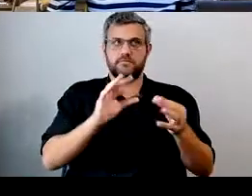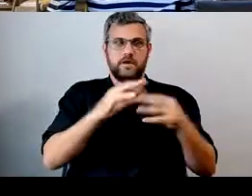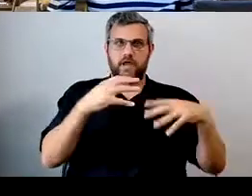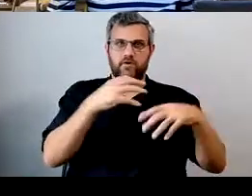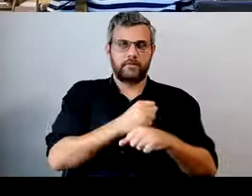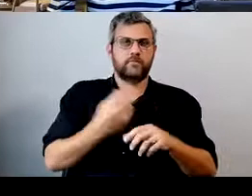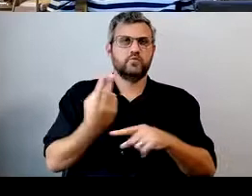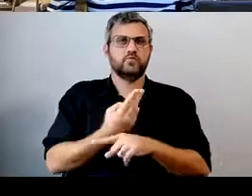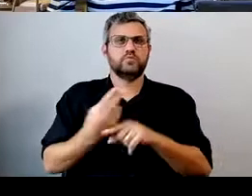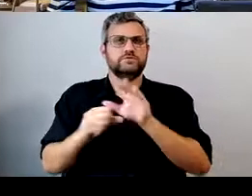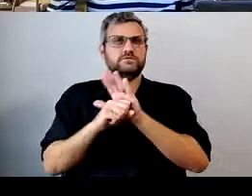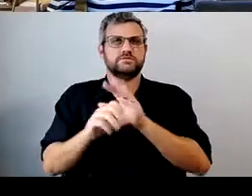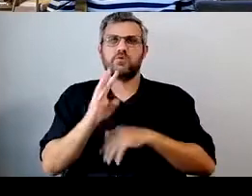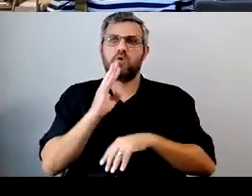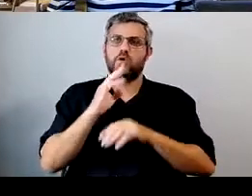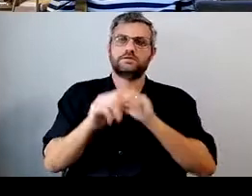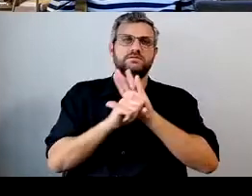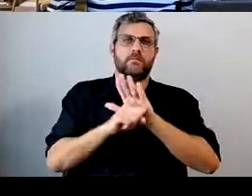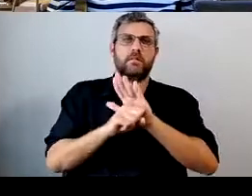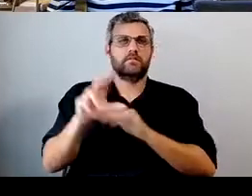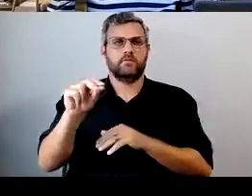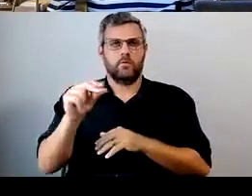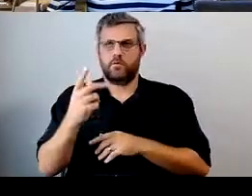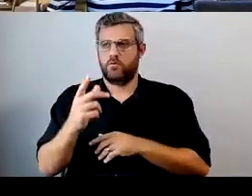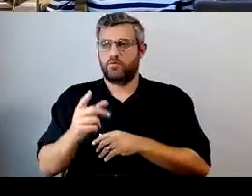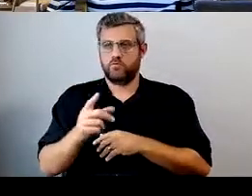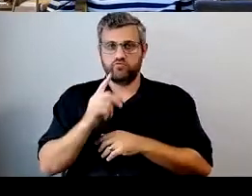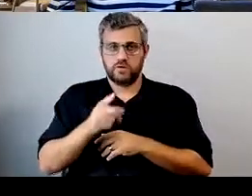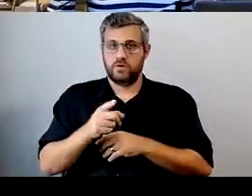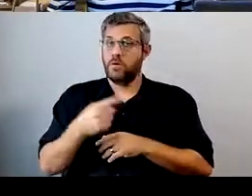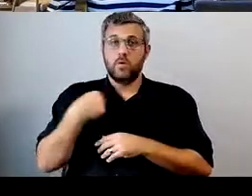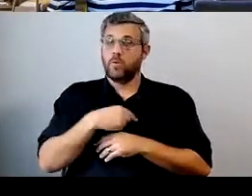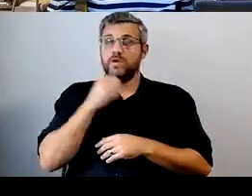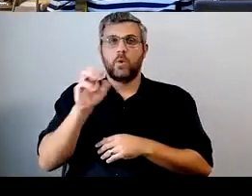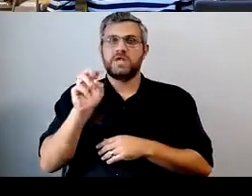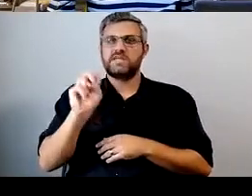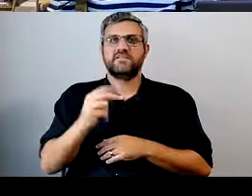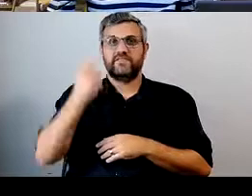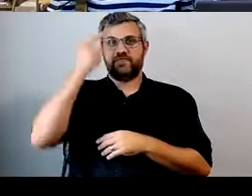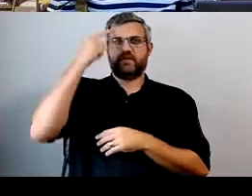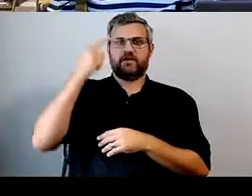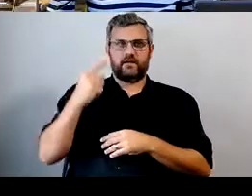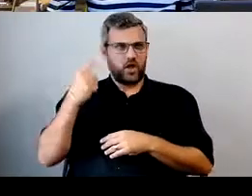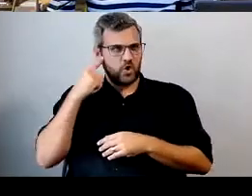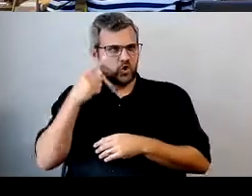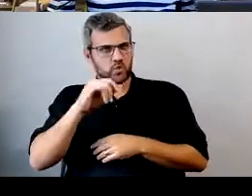and in ways we do it so we're not even thinking about it, actually, Jason, I heard you say earlier OPR,